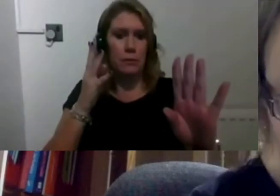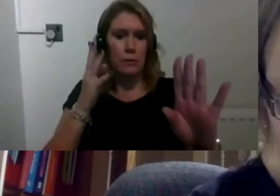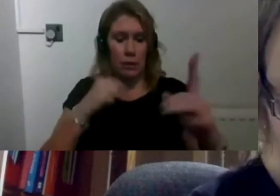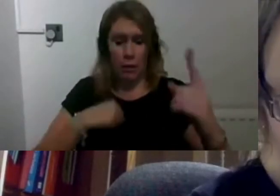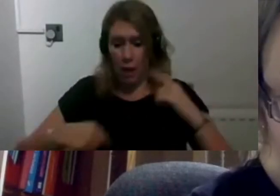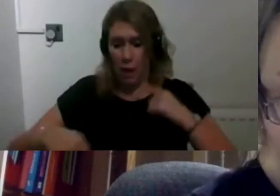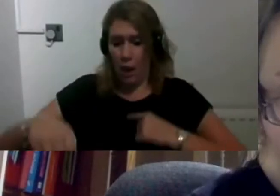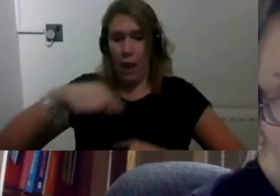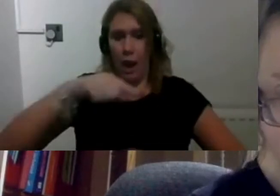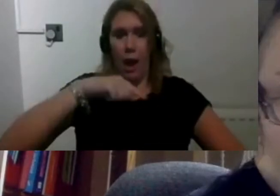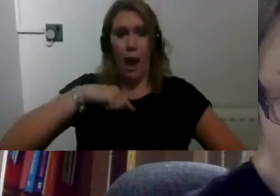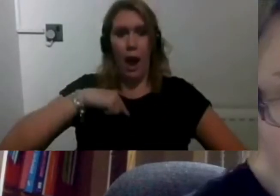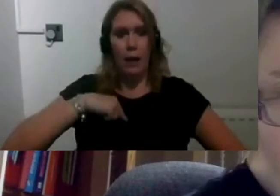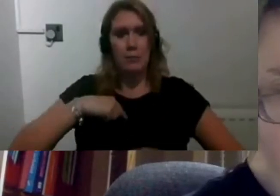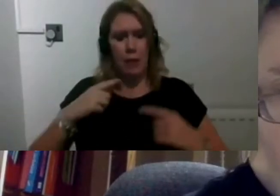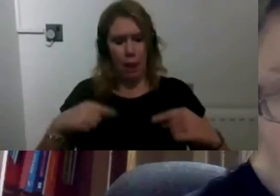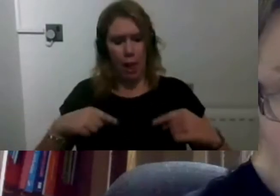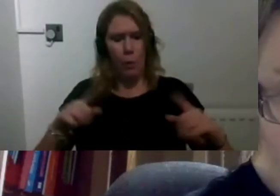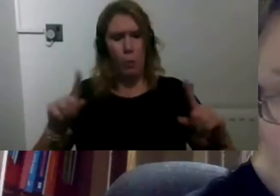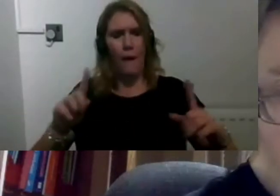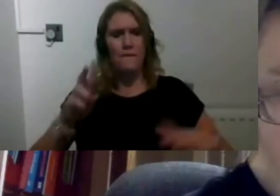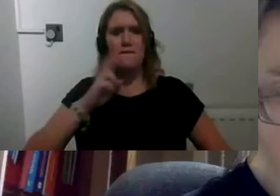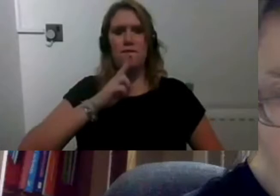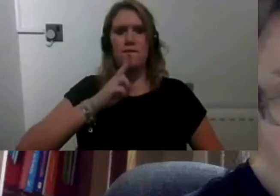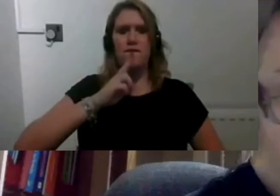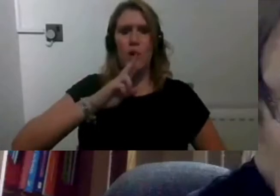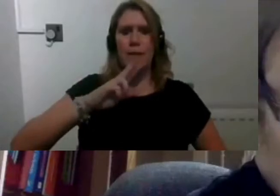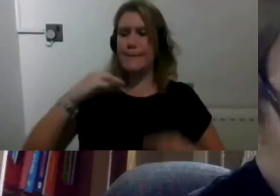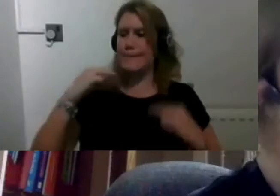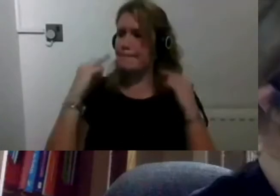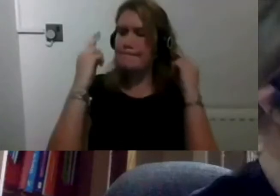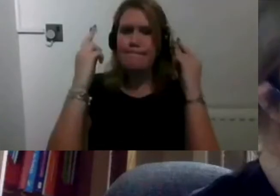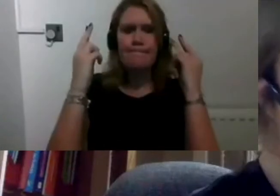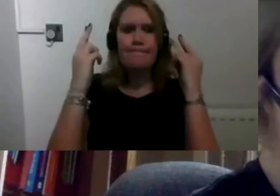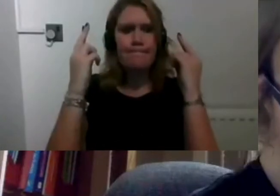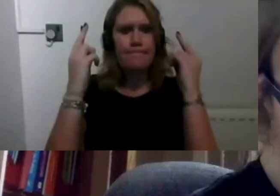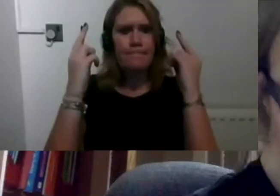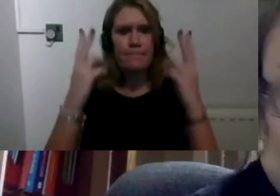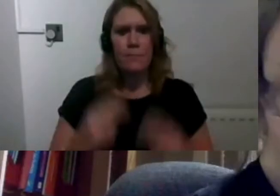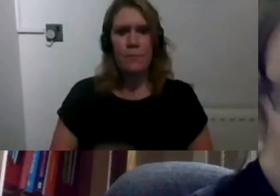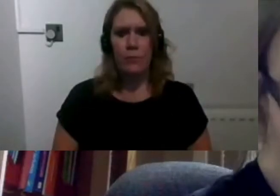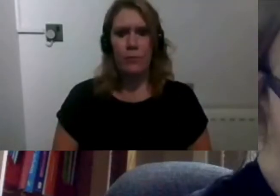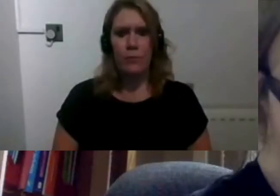Let us have our voice.